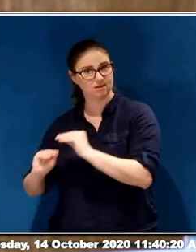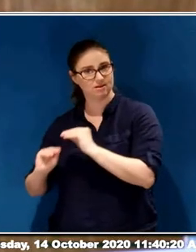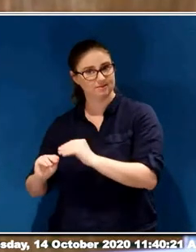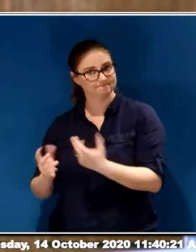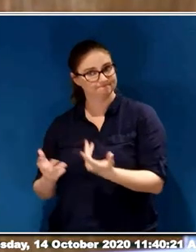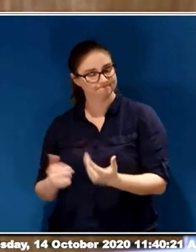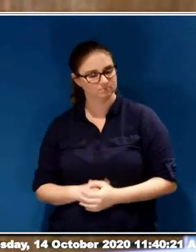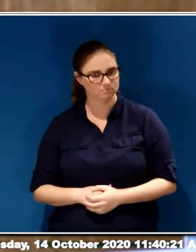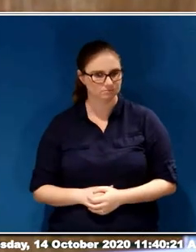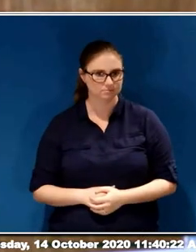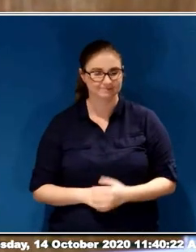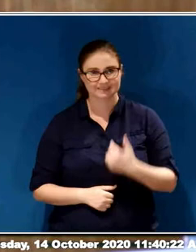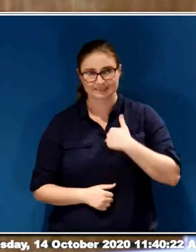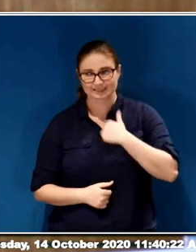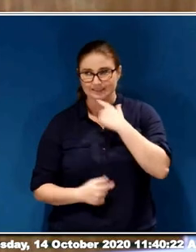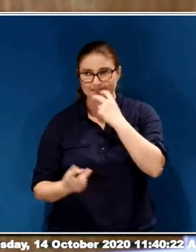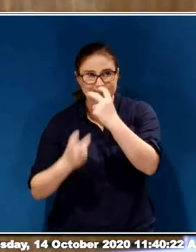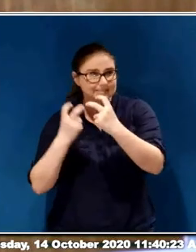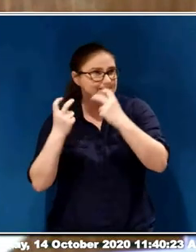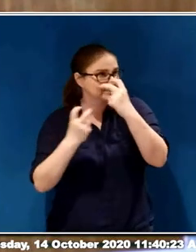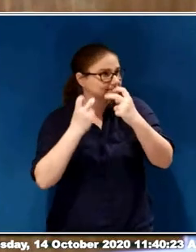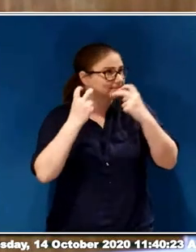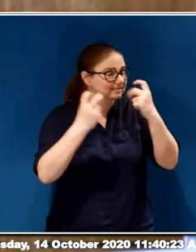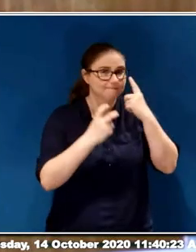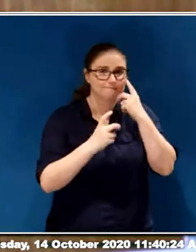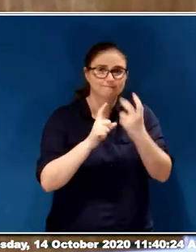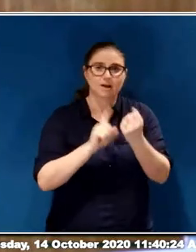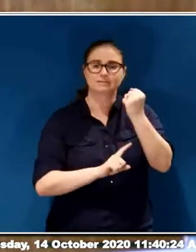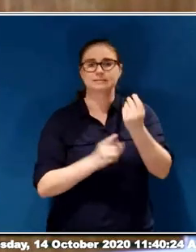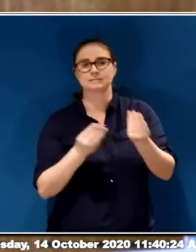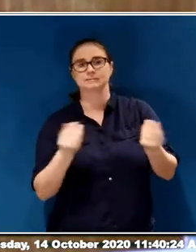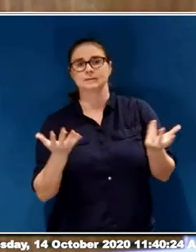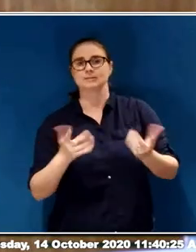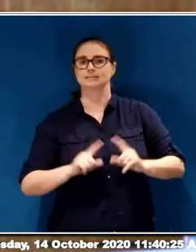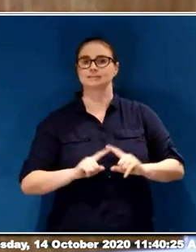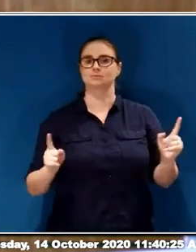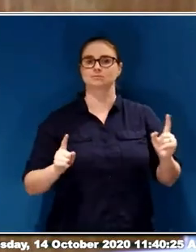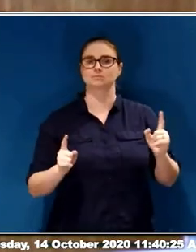There was a suggestion made that Kobe attend the school